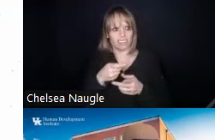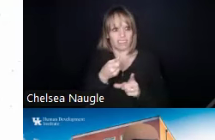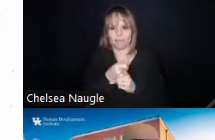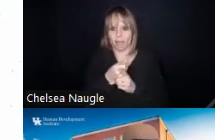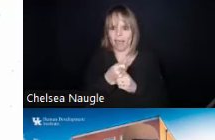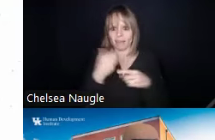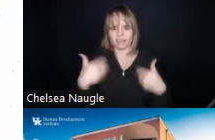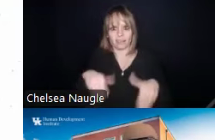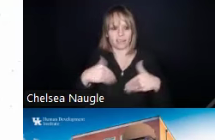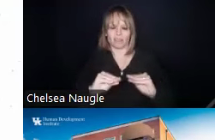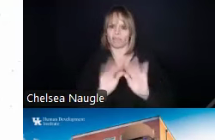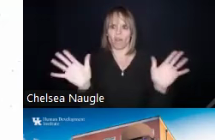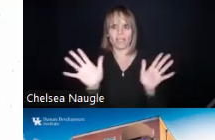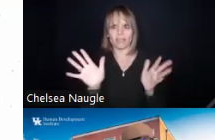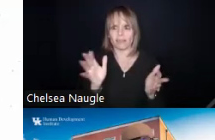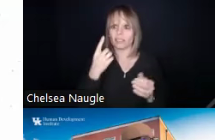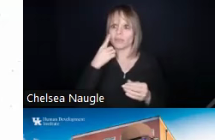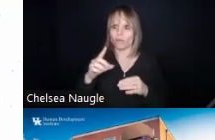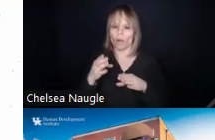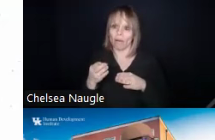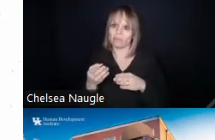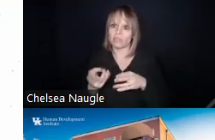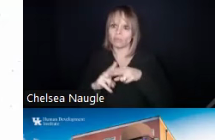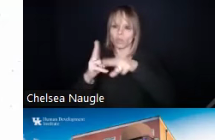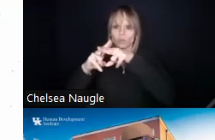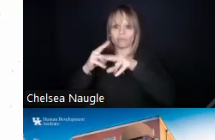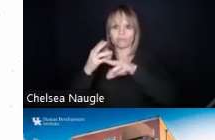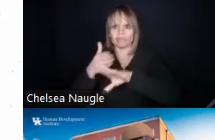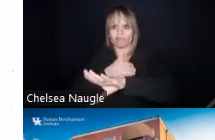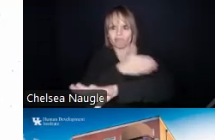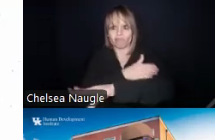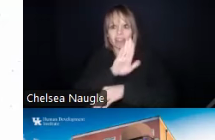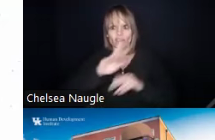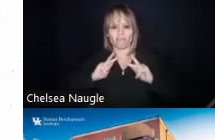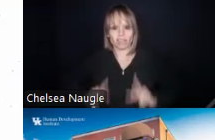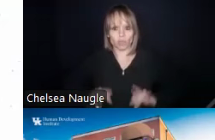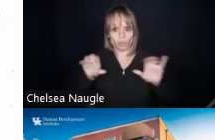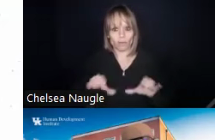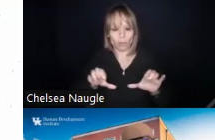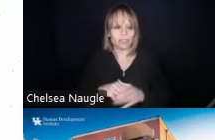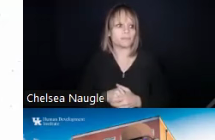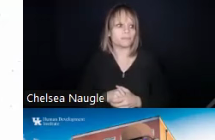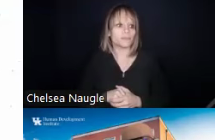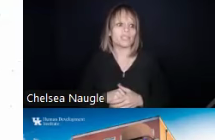physical performance aspects. Uh what was also interesting is I had nine out of the 19 subjects uh that I